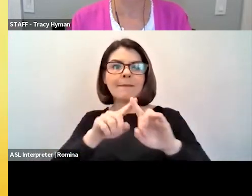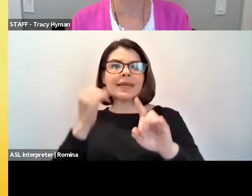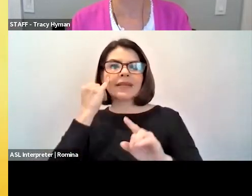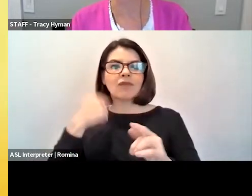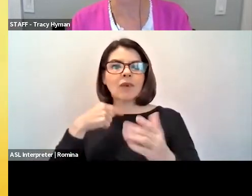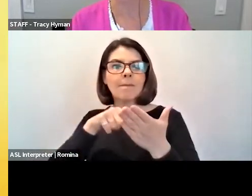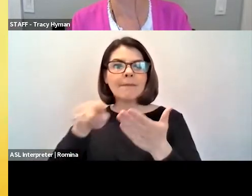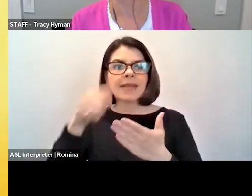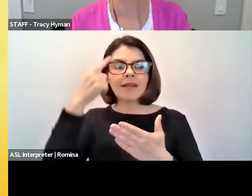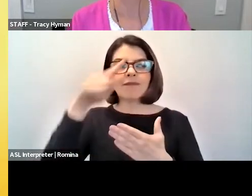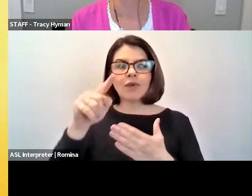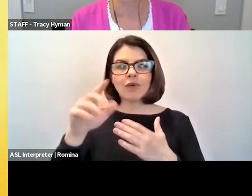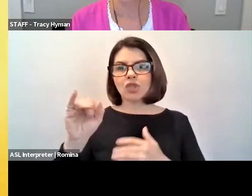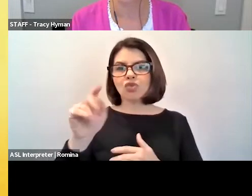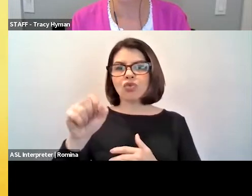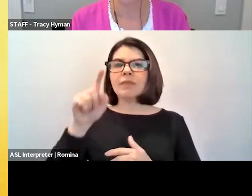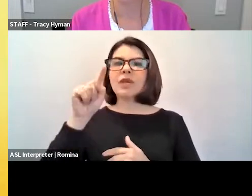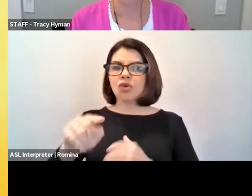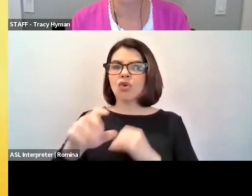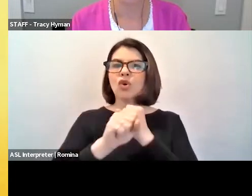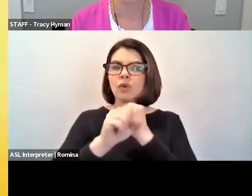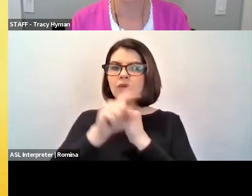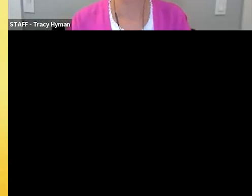could air in any and all of these types of use.